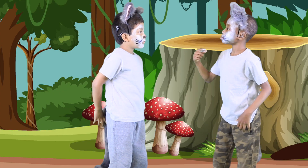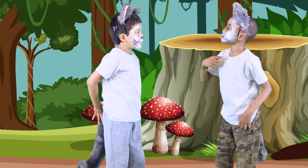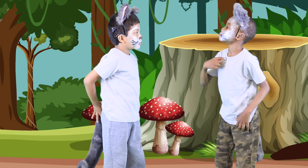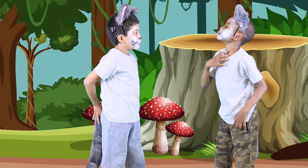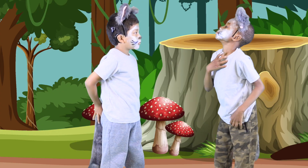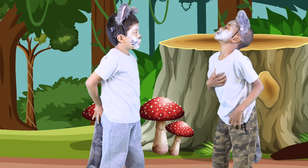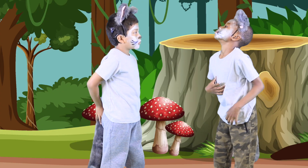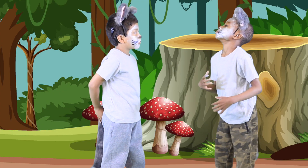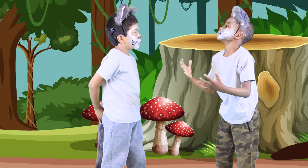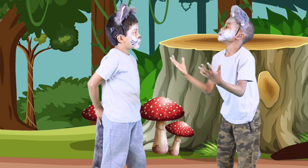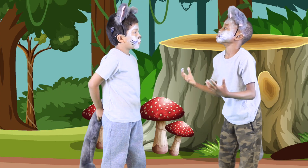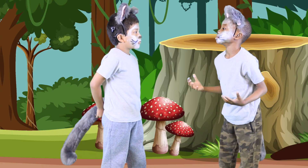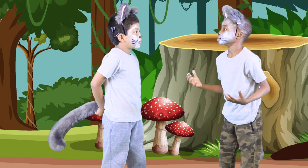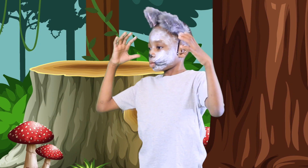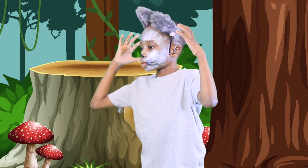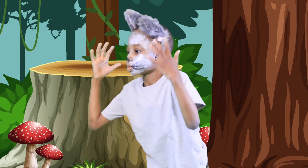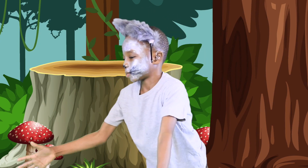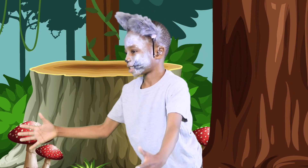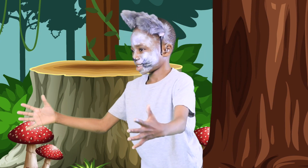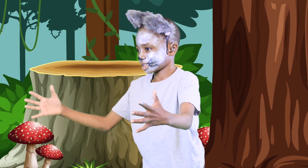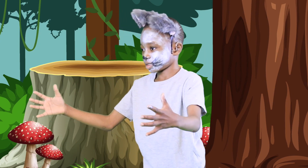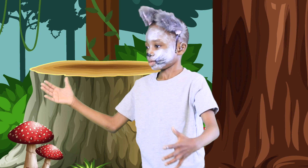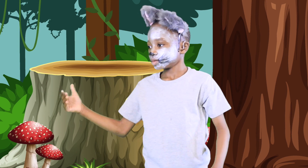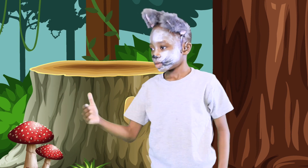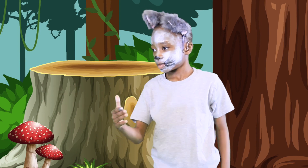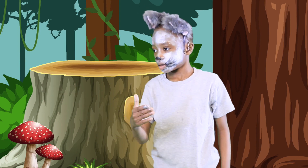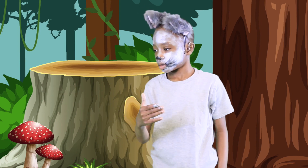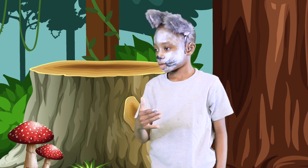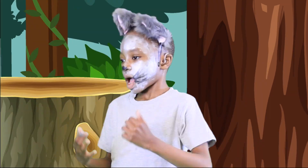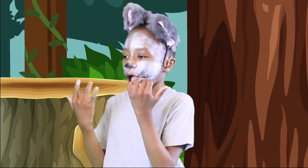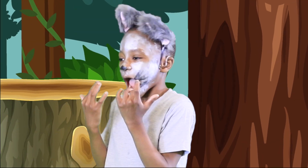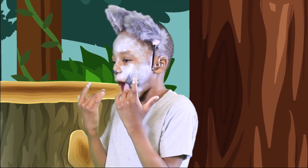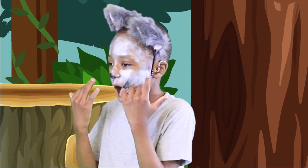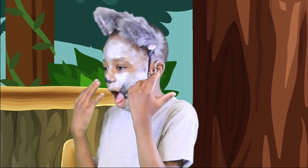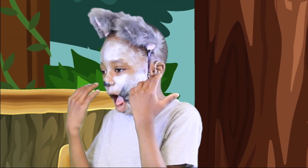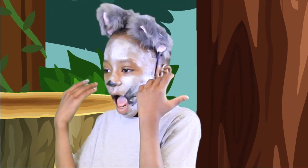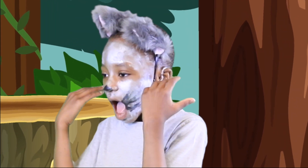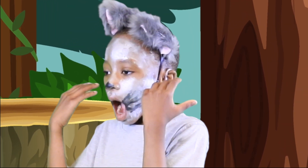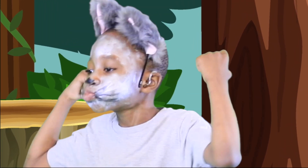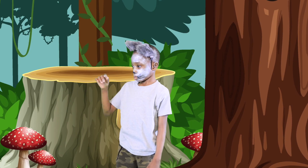I’m hungry. I want a big fish. I would devour the fish right now.